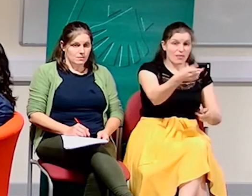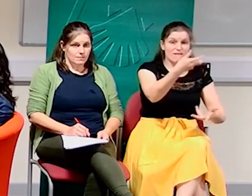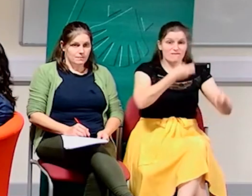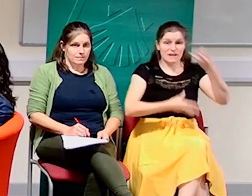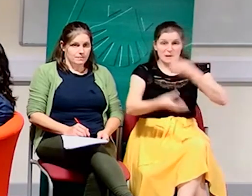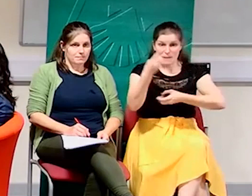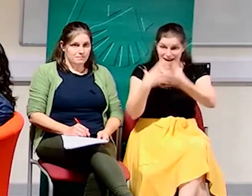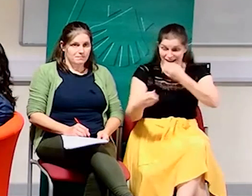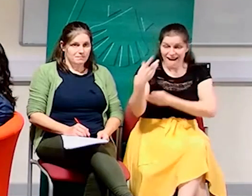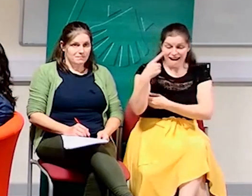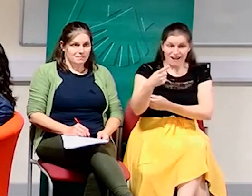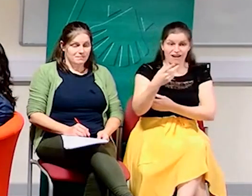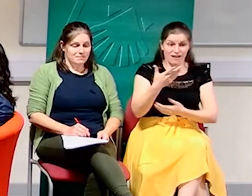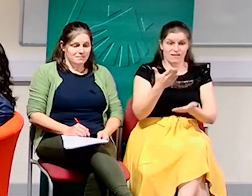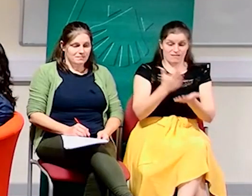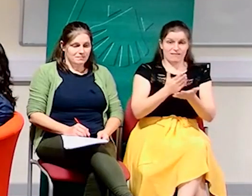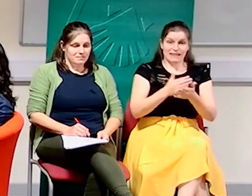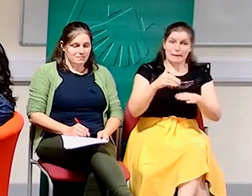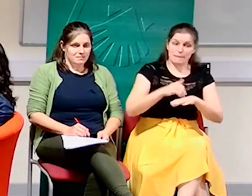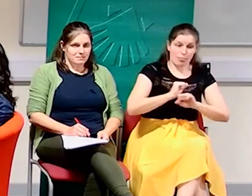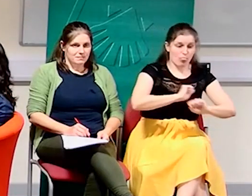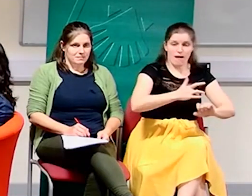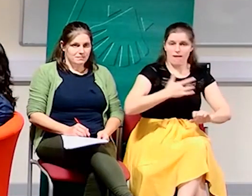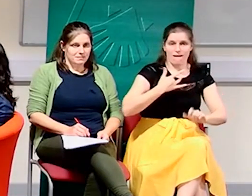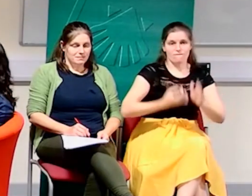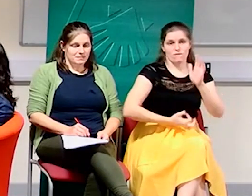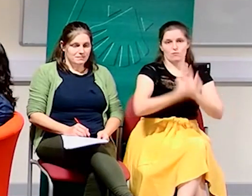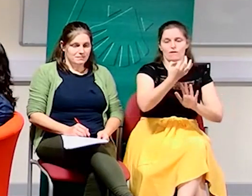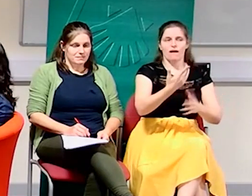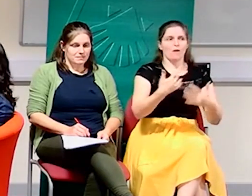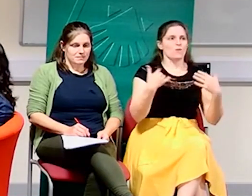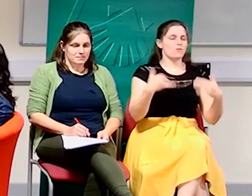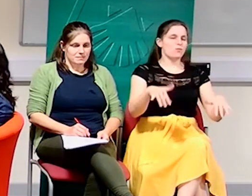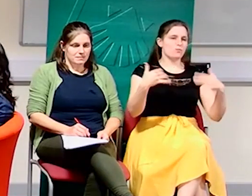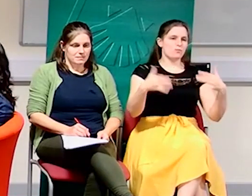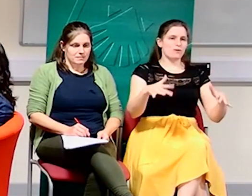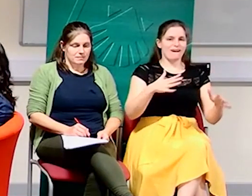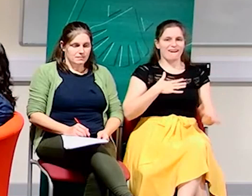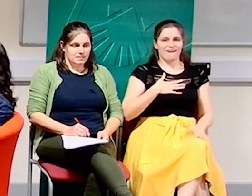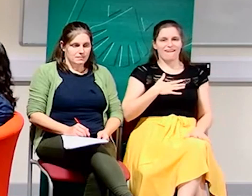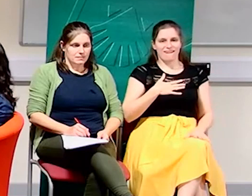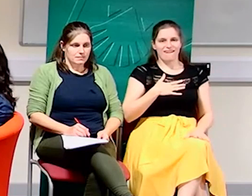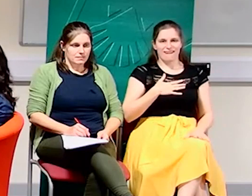their lives which is um amazing because hopefully they're feeling less isolated and they know where